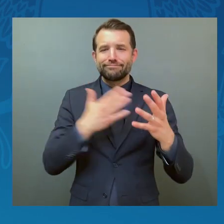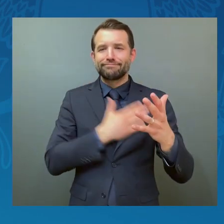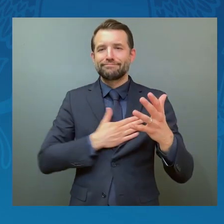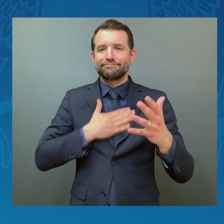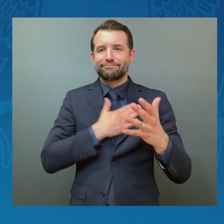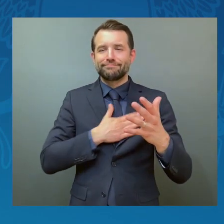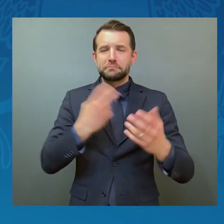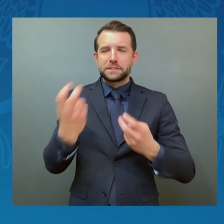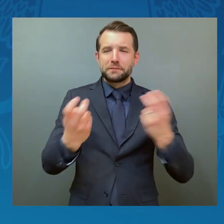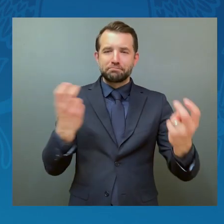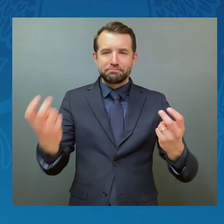Thank you, Alex.